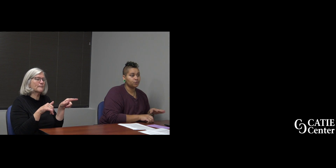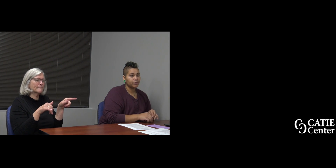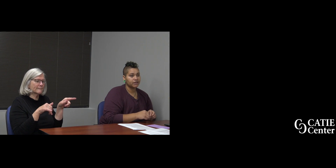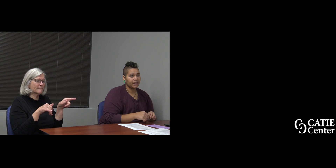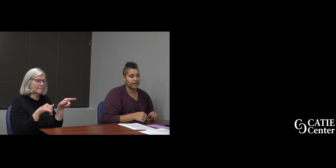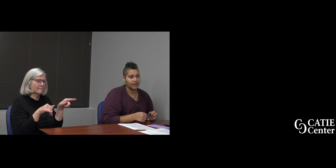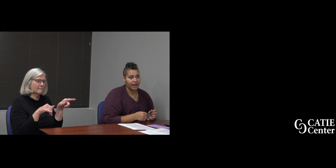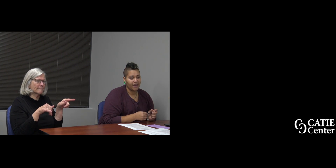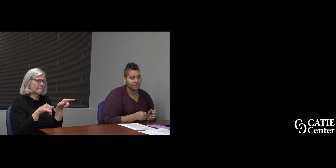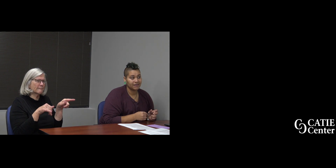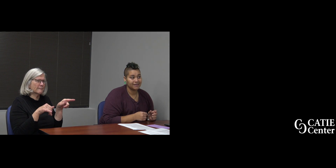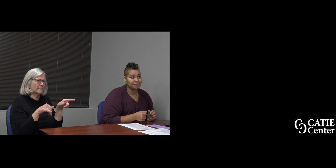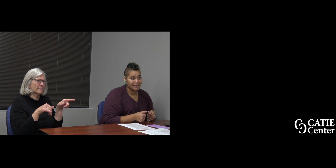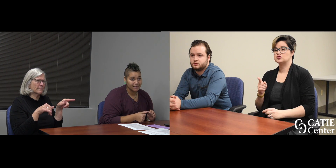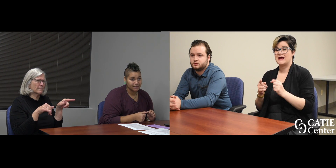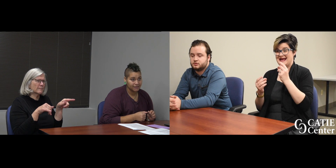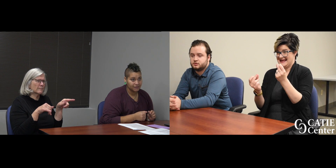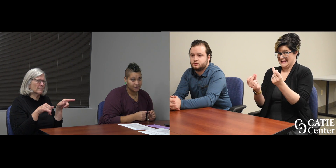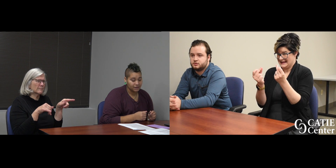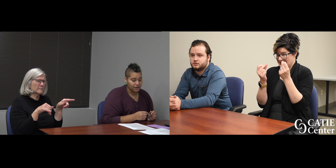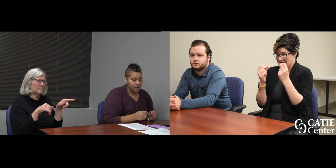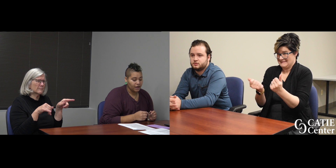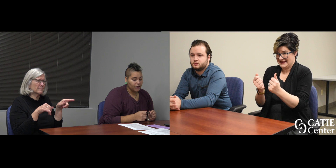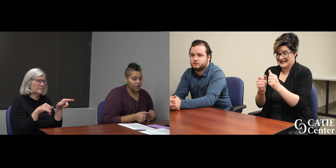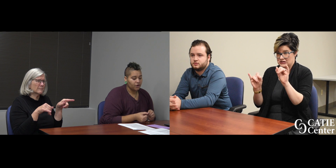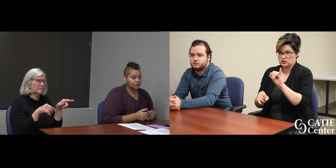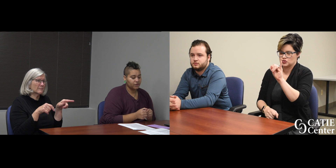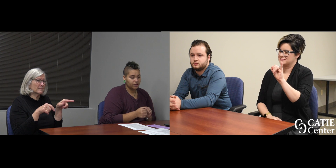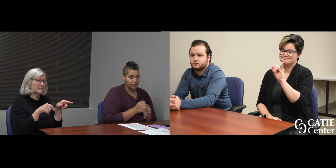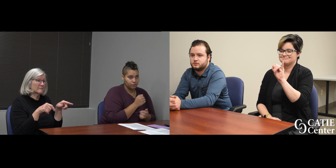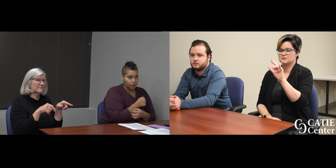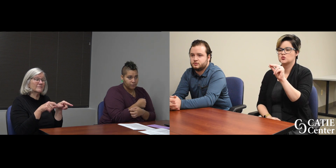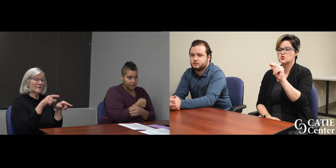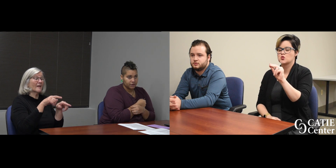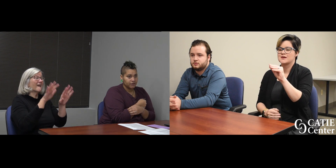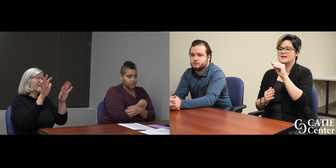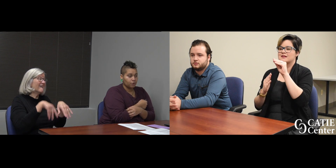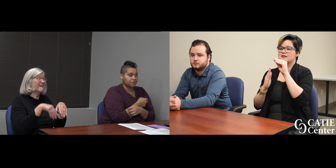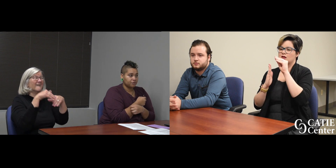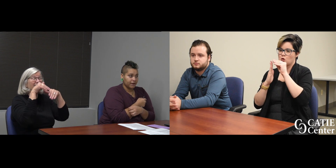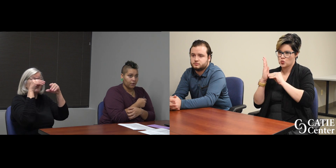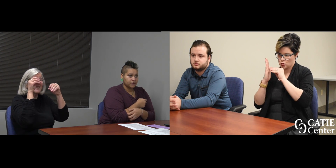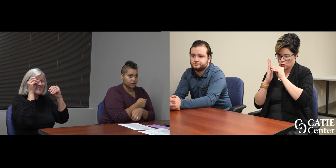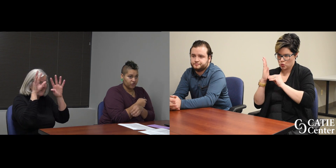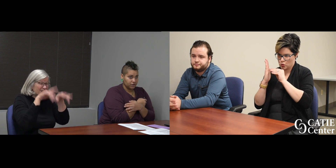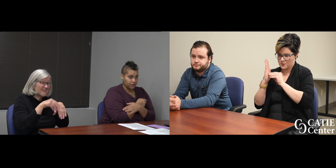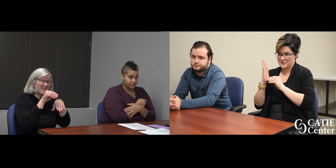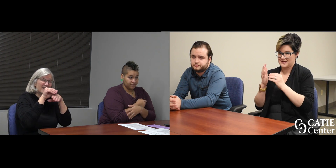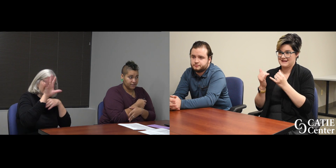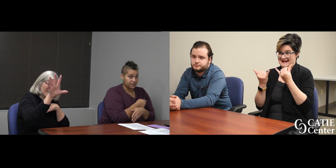You wouldn't have it immediately. The enrollment is open from now until January 15th,